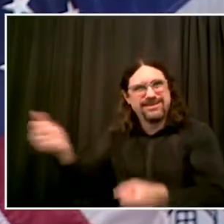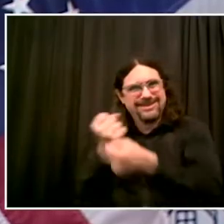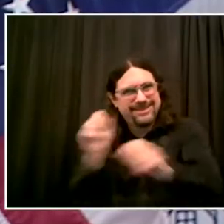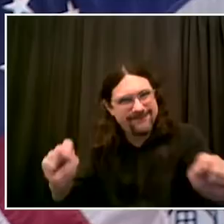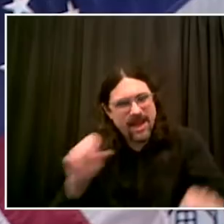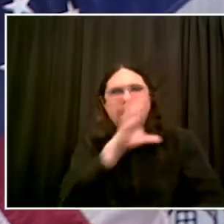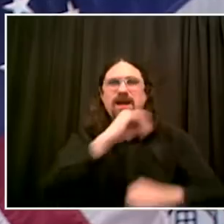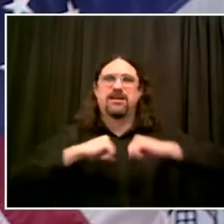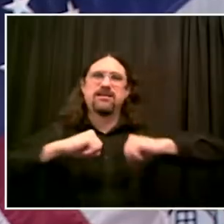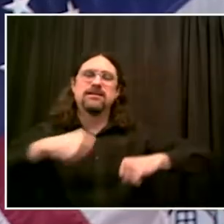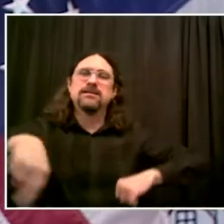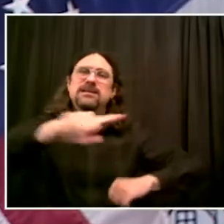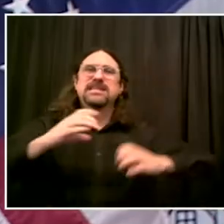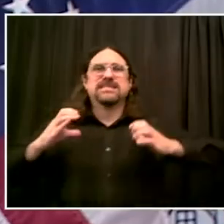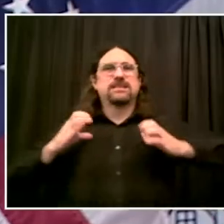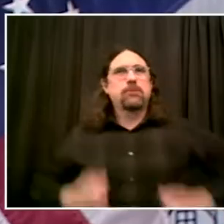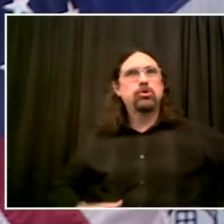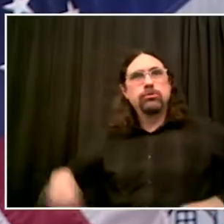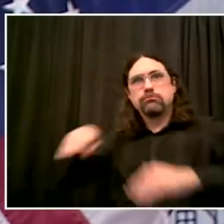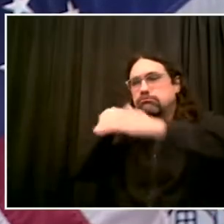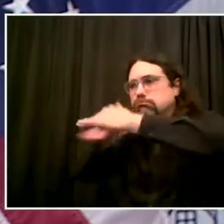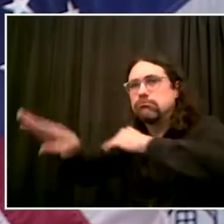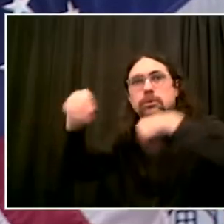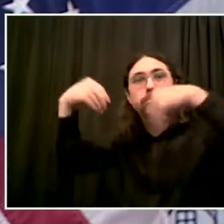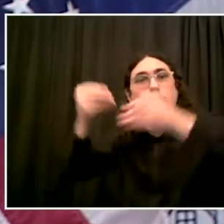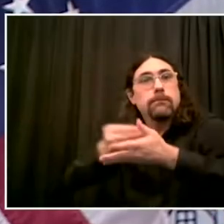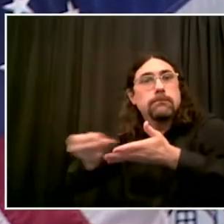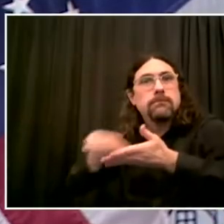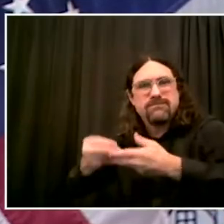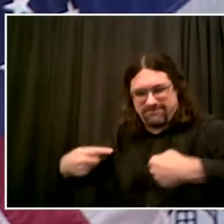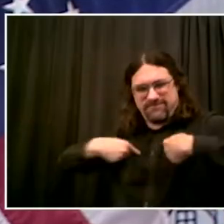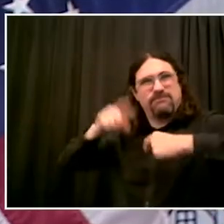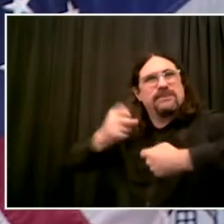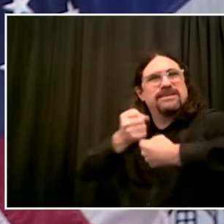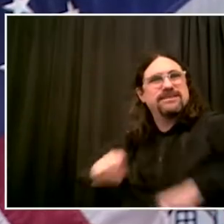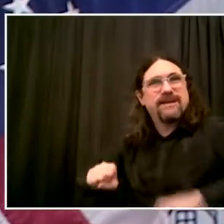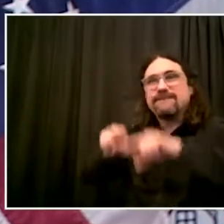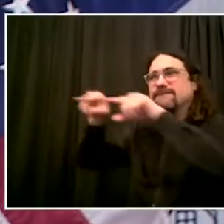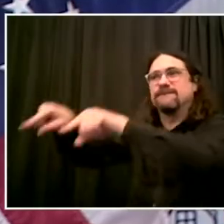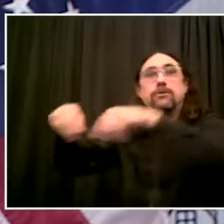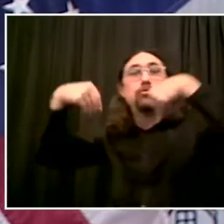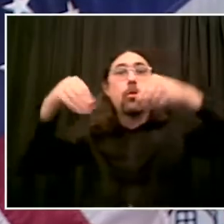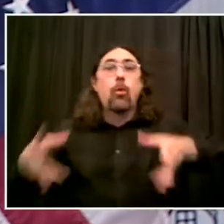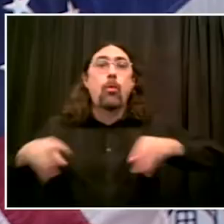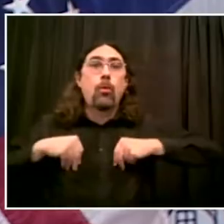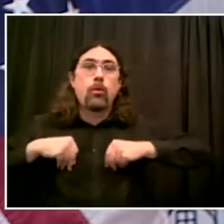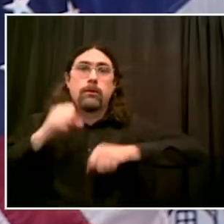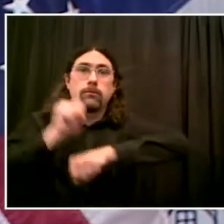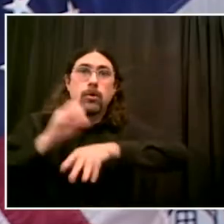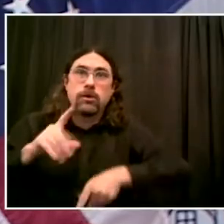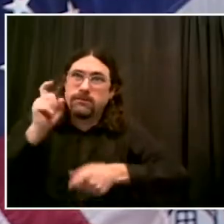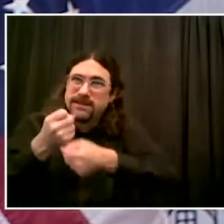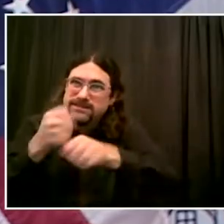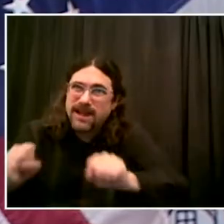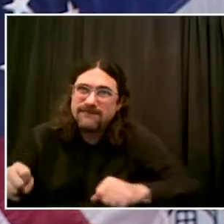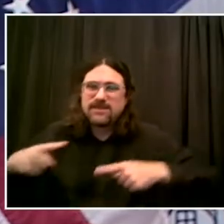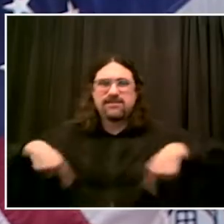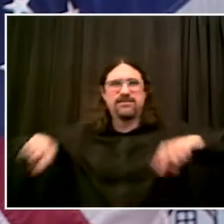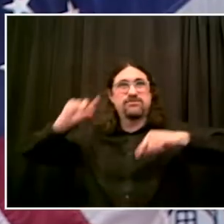REOPENING IN A RECKLESS WAY. WE WAT NTO ALLOW